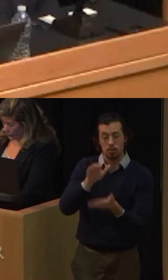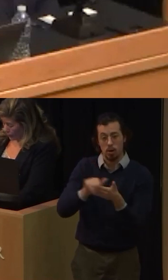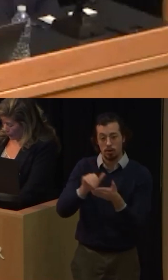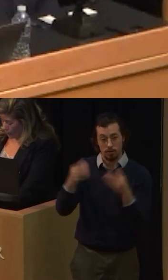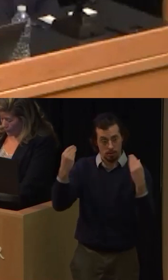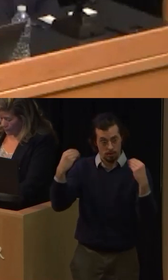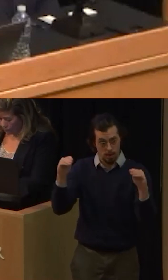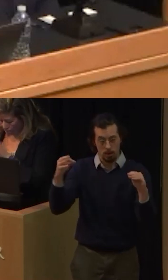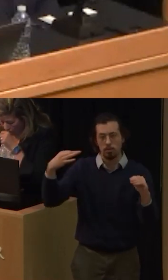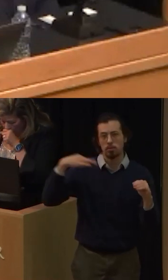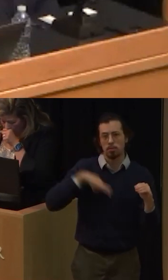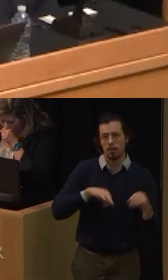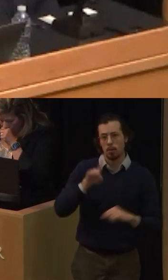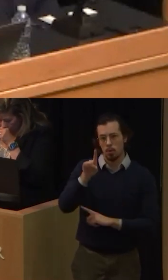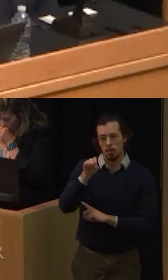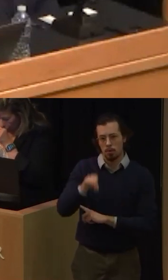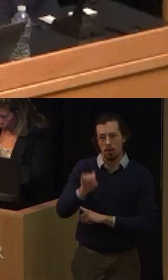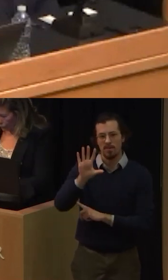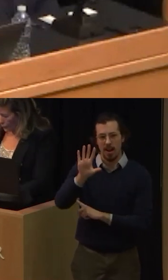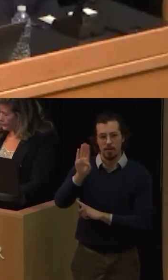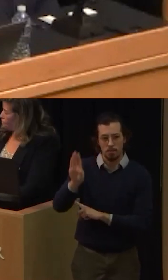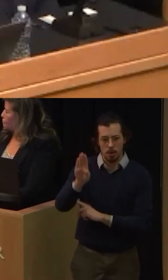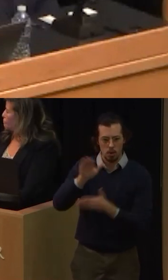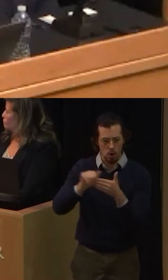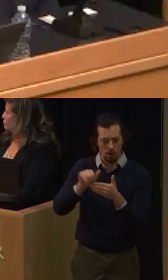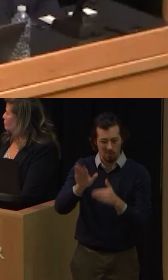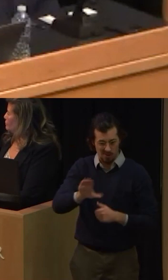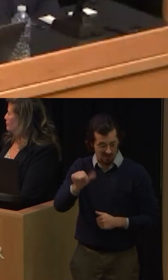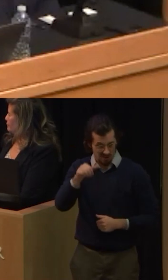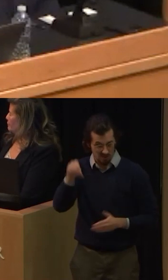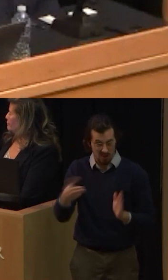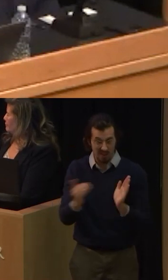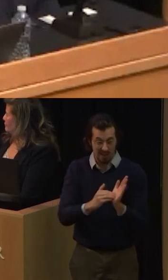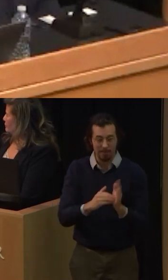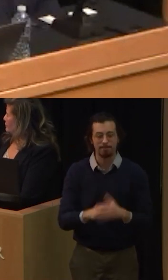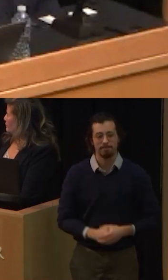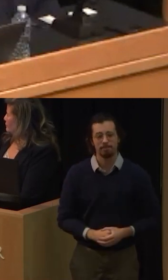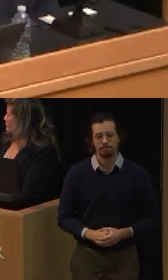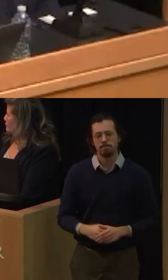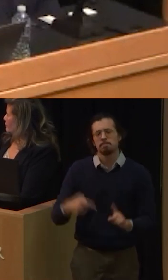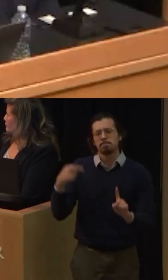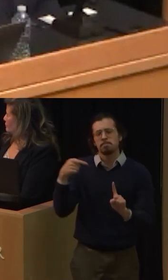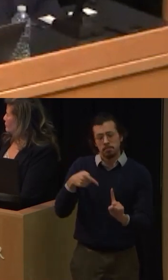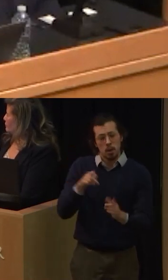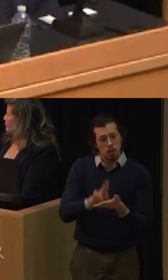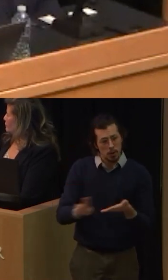and a profit of $1.5 billion, about 10%, again. This university right now,